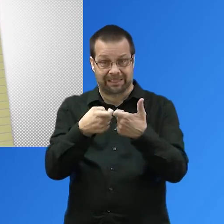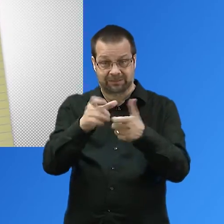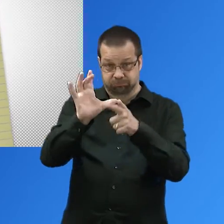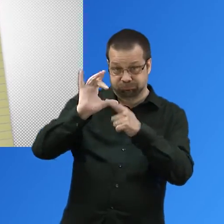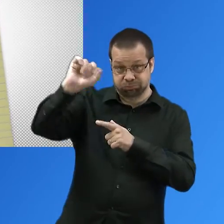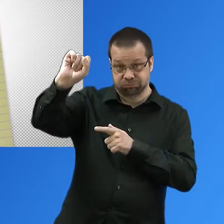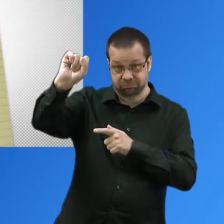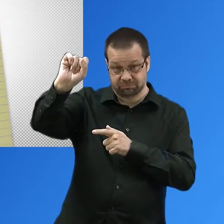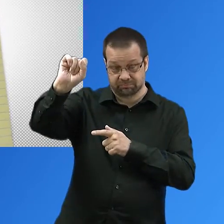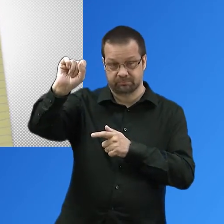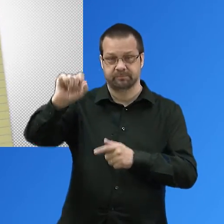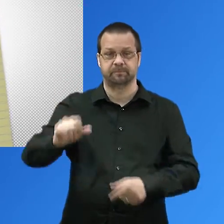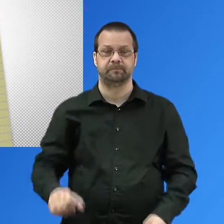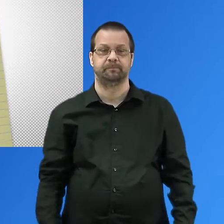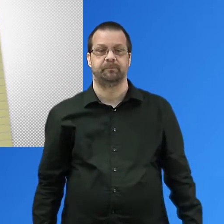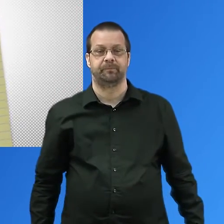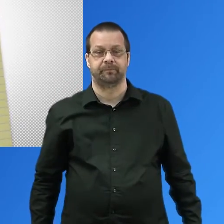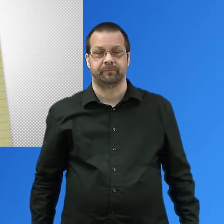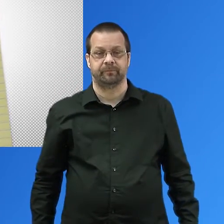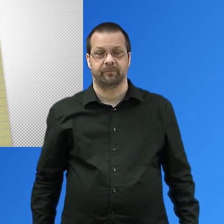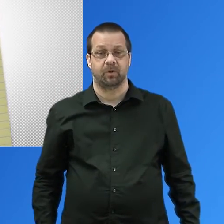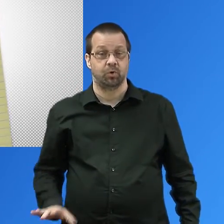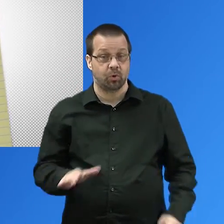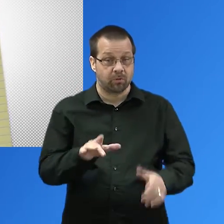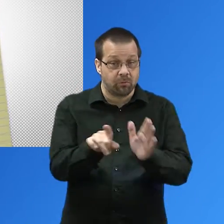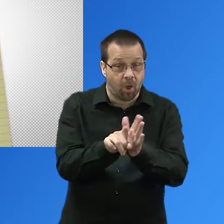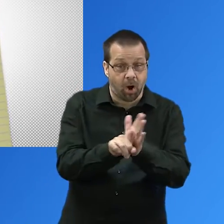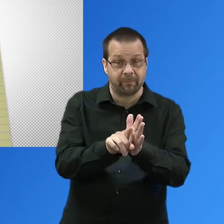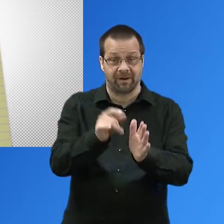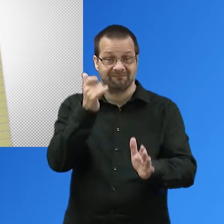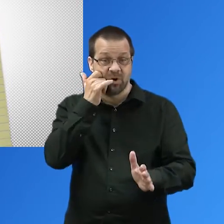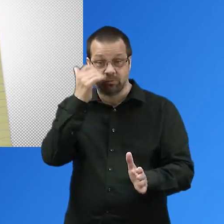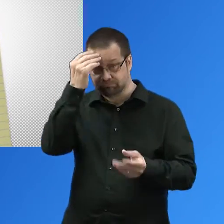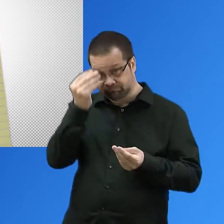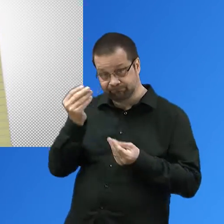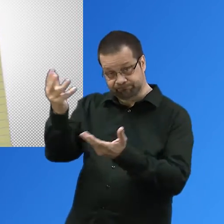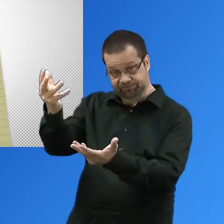Notify security and your phone company as alarm phone systems can be affected.